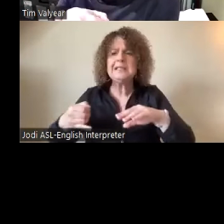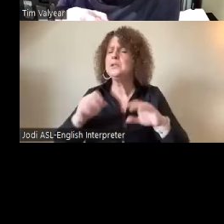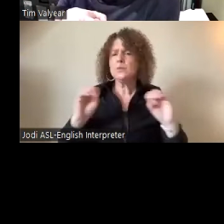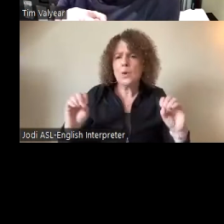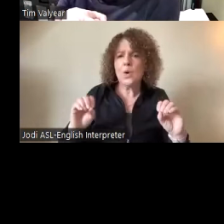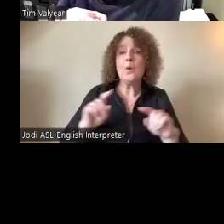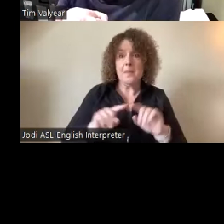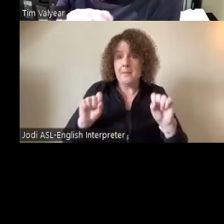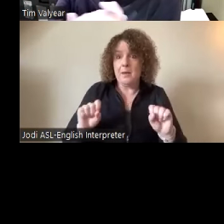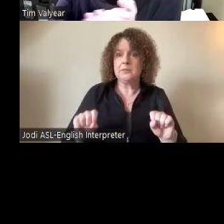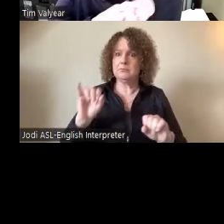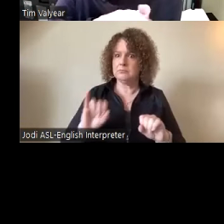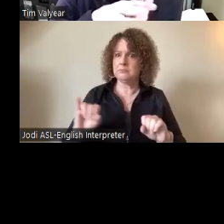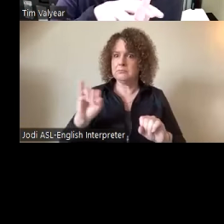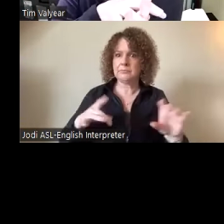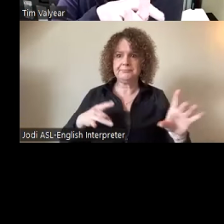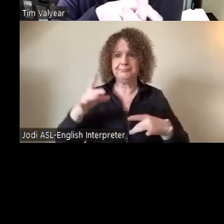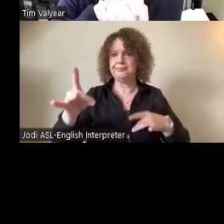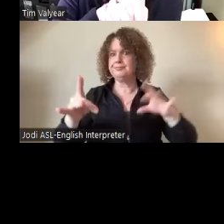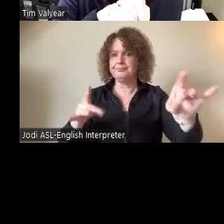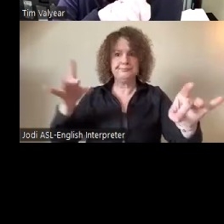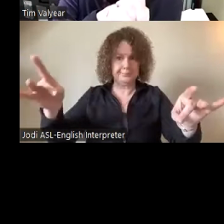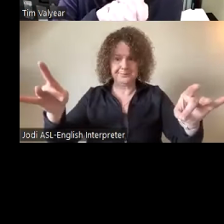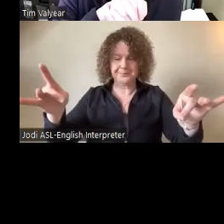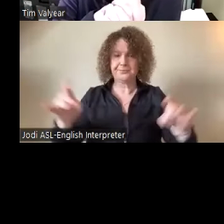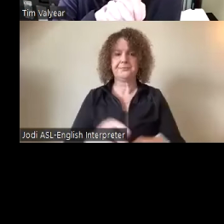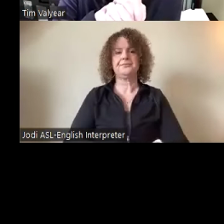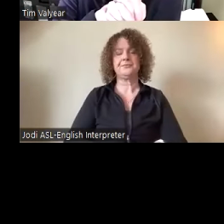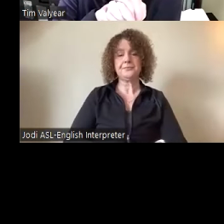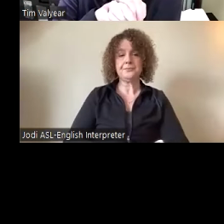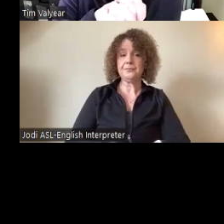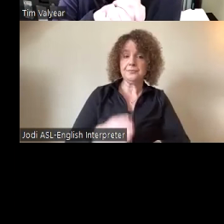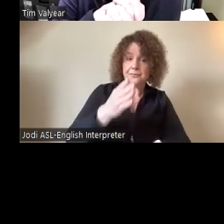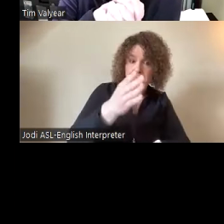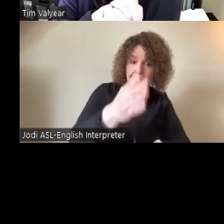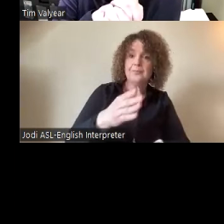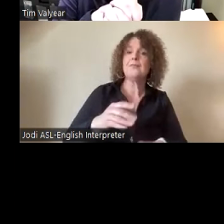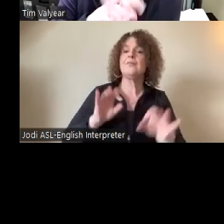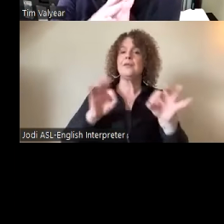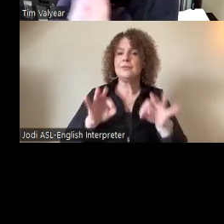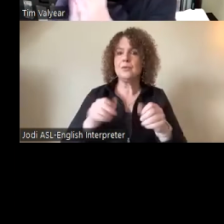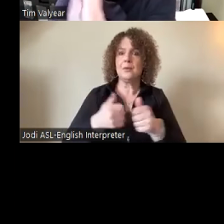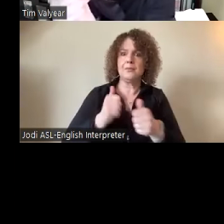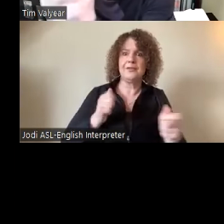on the premise that all of your bodily fluid, in tact skin, no cuts or breaks, are potentially infectious. So